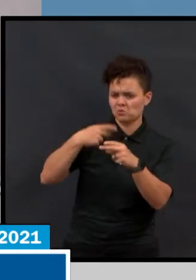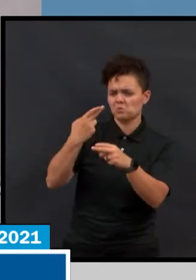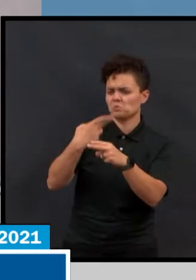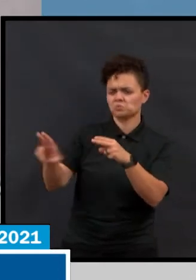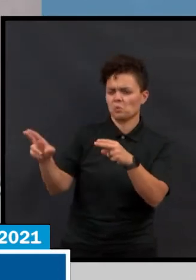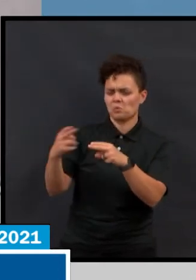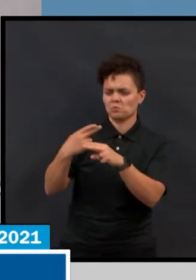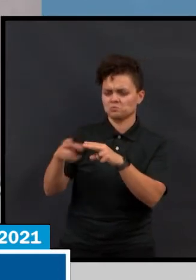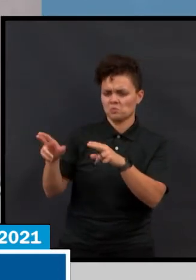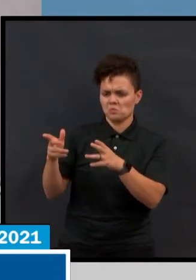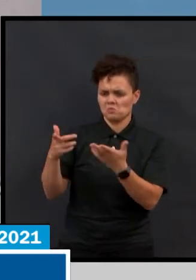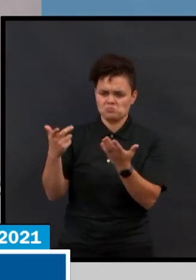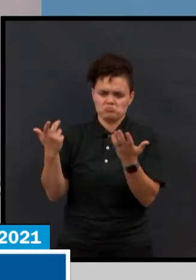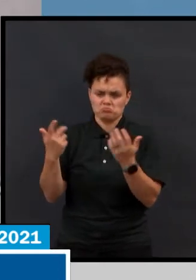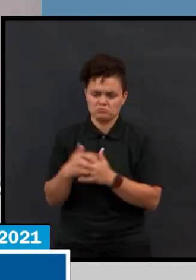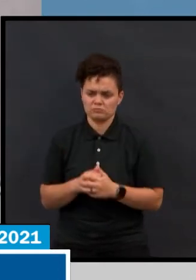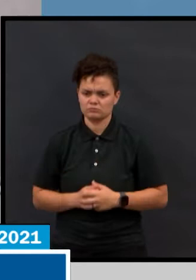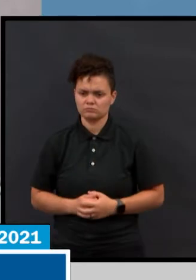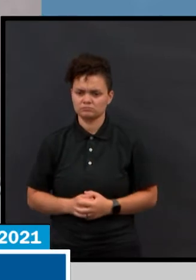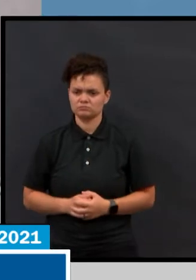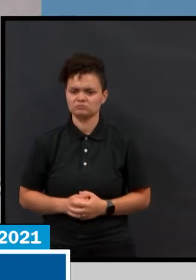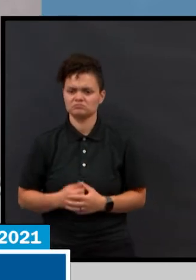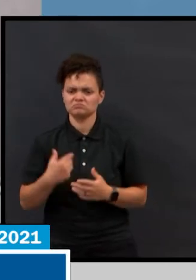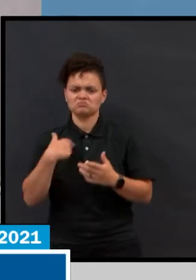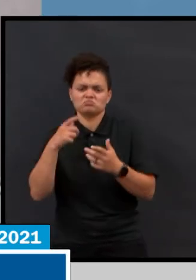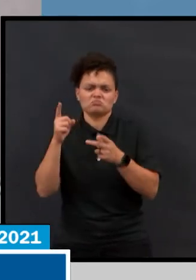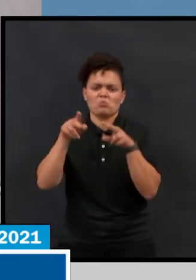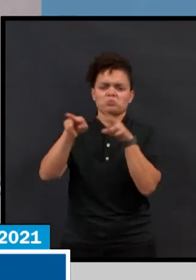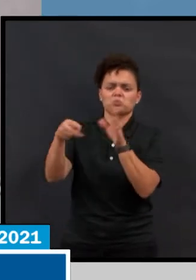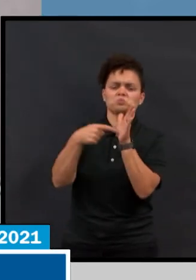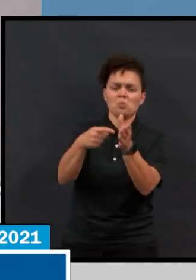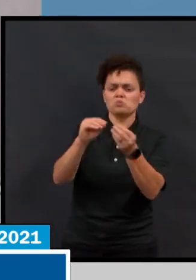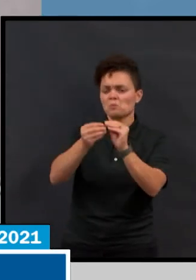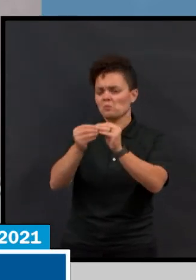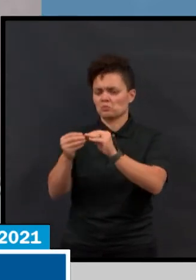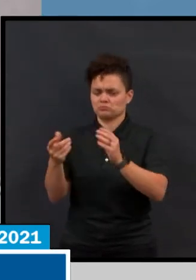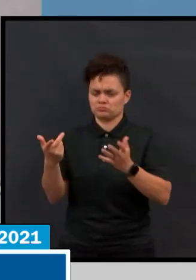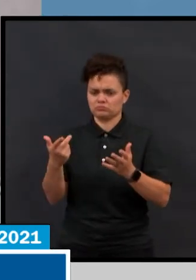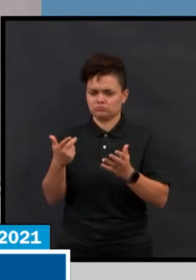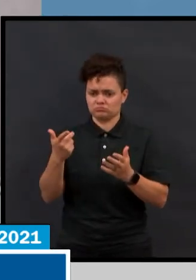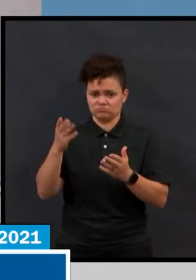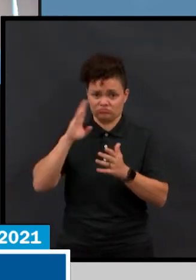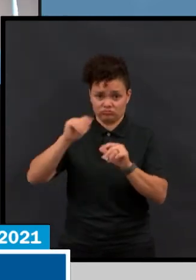getting us through the conversation here as that's being pulled up i will share with you that the